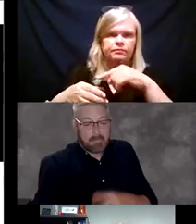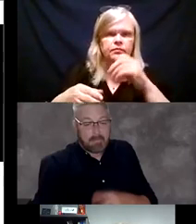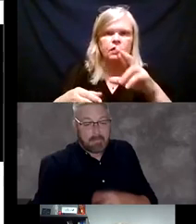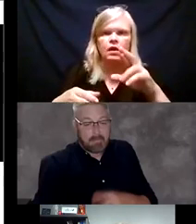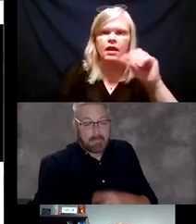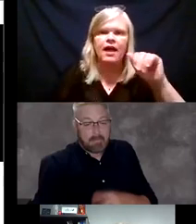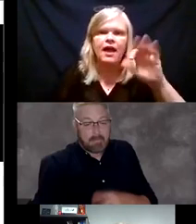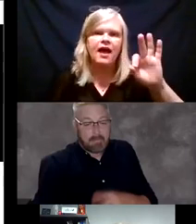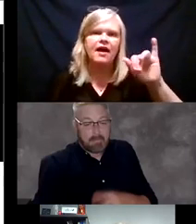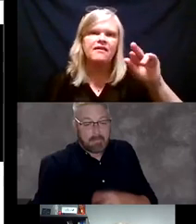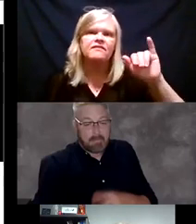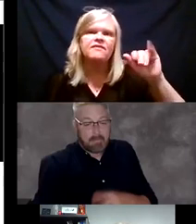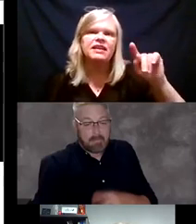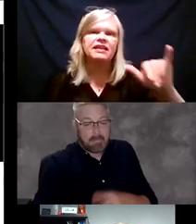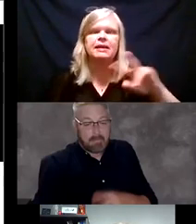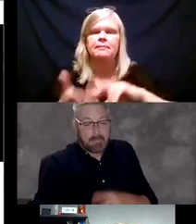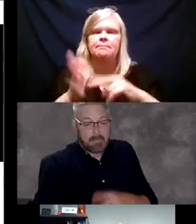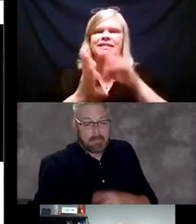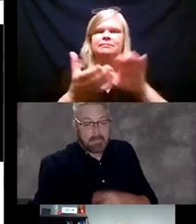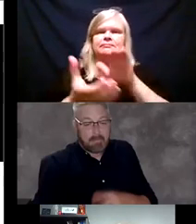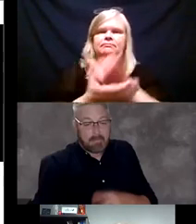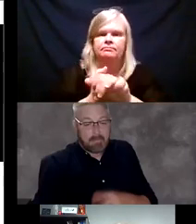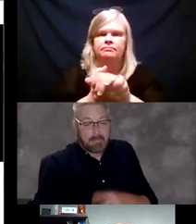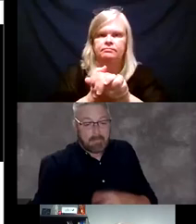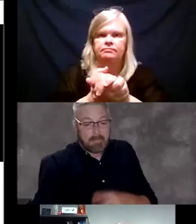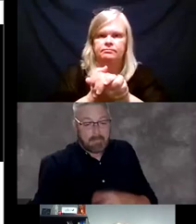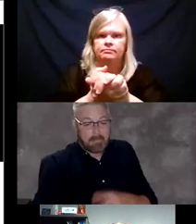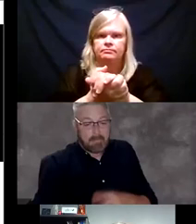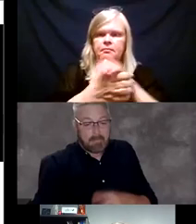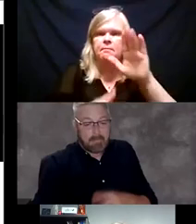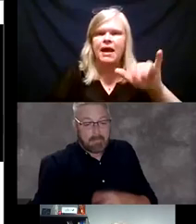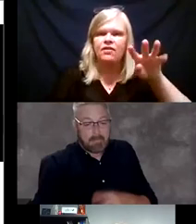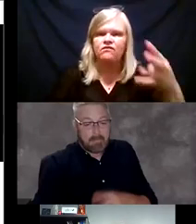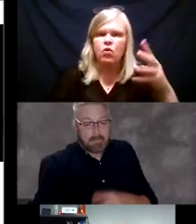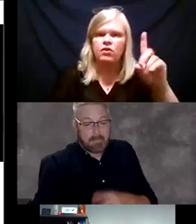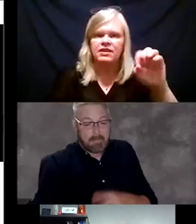MEANS MARRIAGE -- OR THE DEFENDANT IS IN A POSITION OF